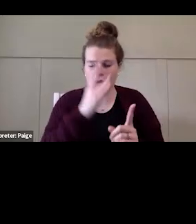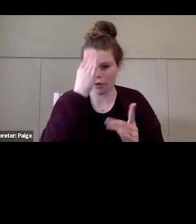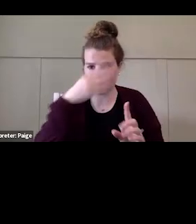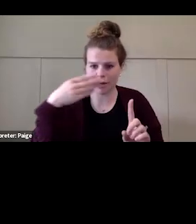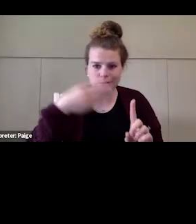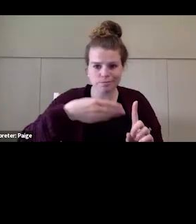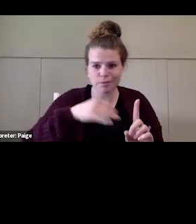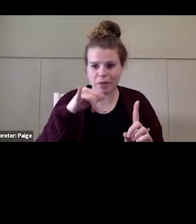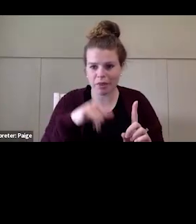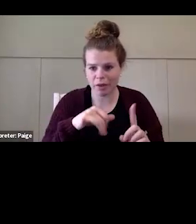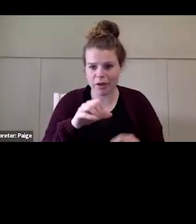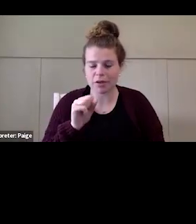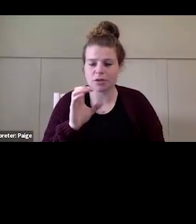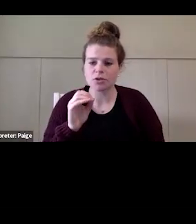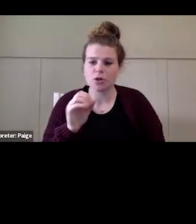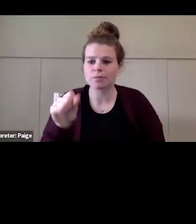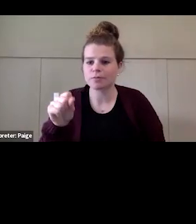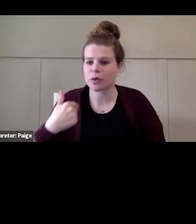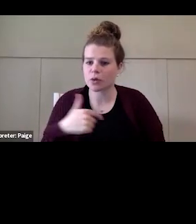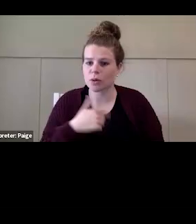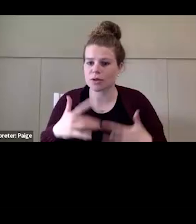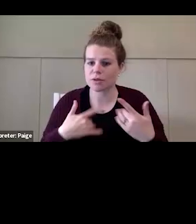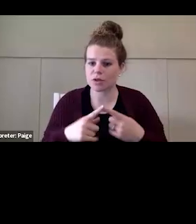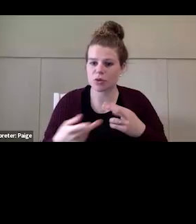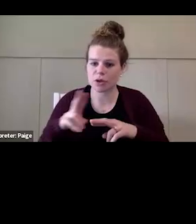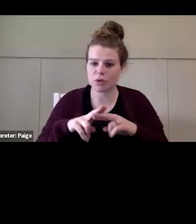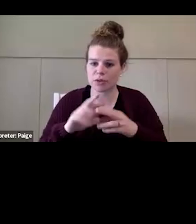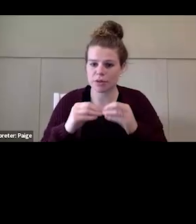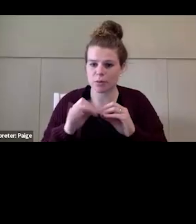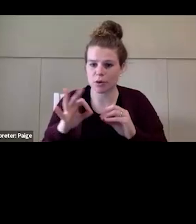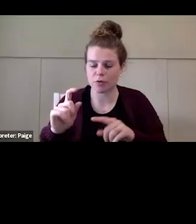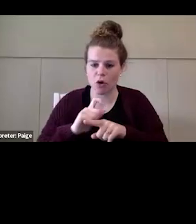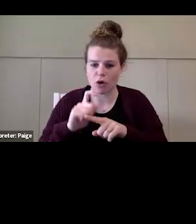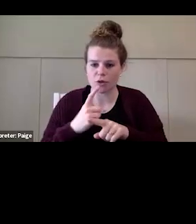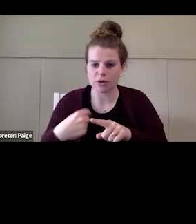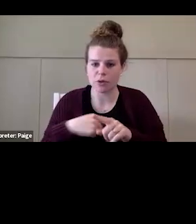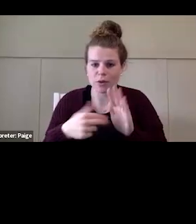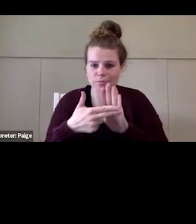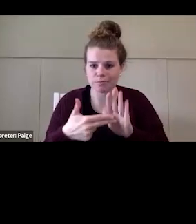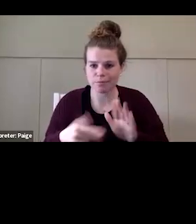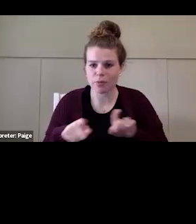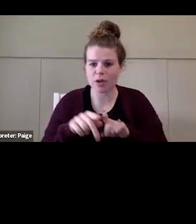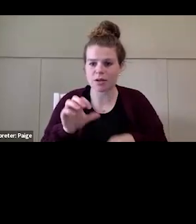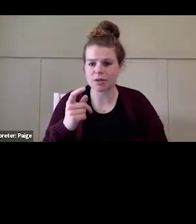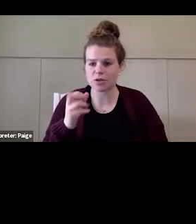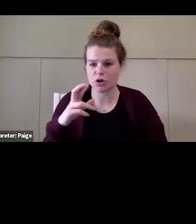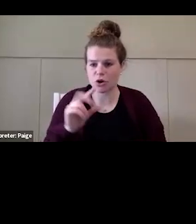So yeah, we're excited to increase the number of calls that we're marking as STAR-eligible